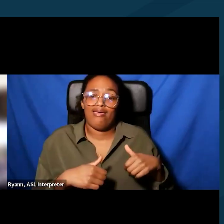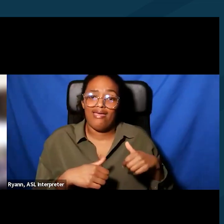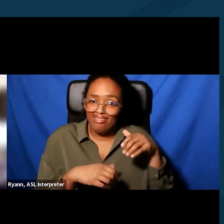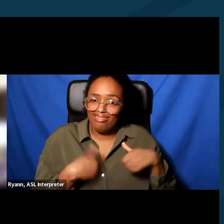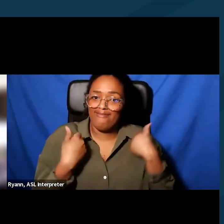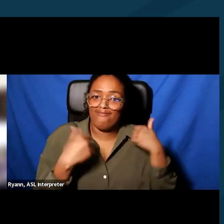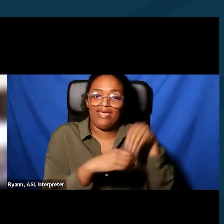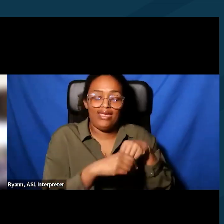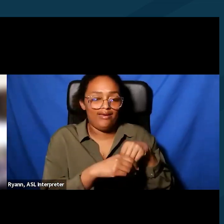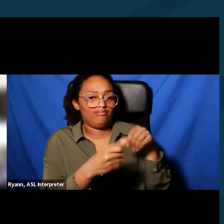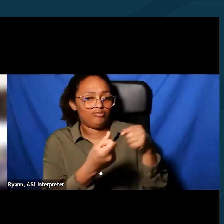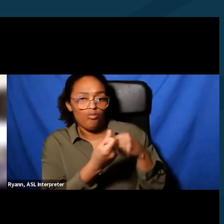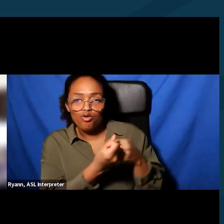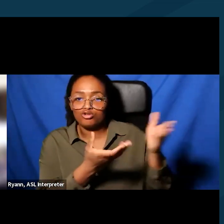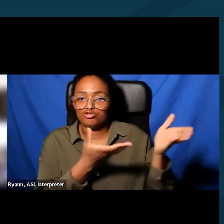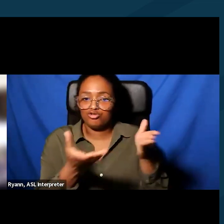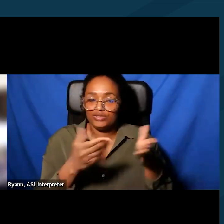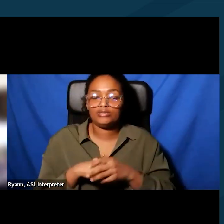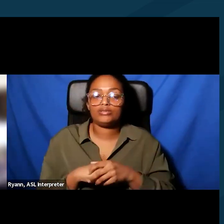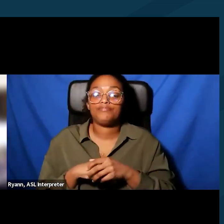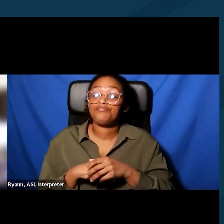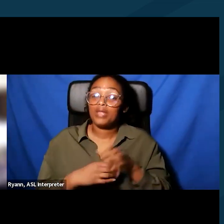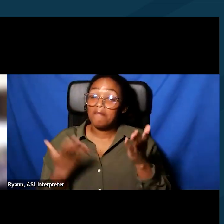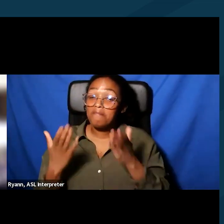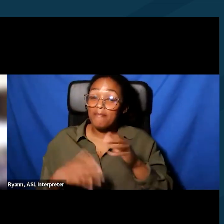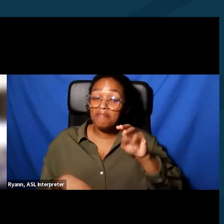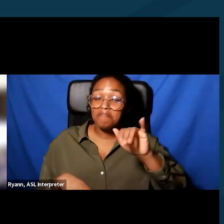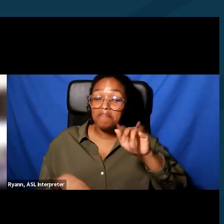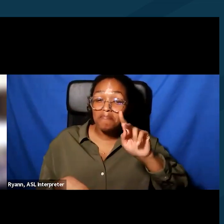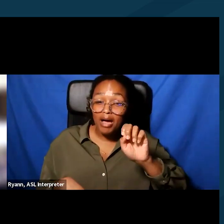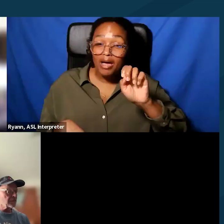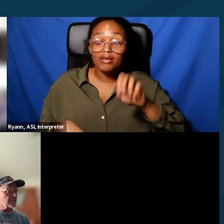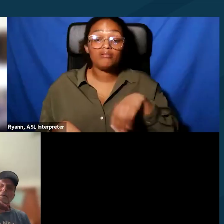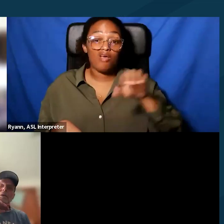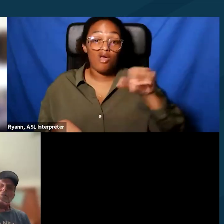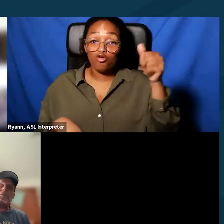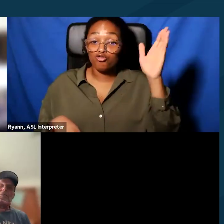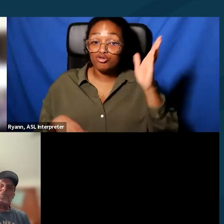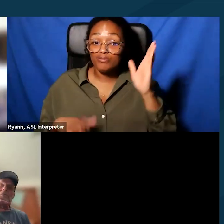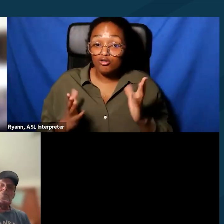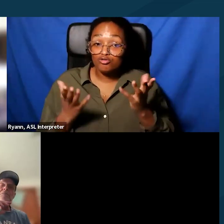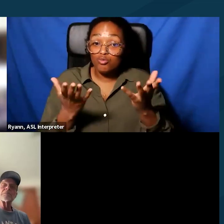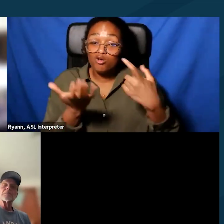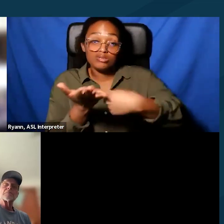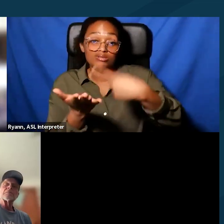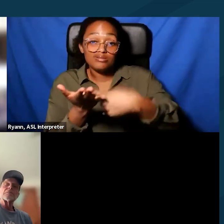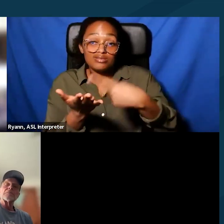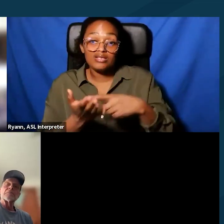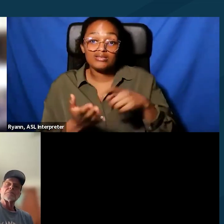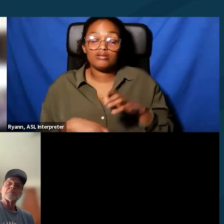Would Mike maybe or any of our speakers want to talk about the relationship between